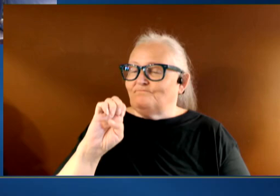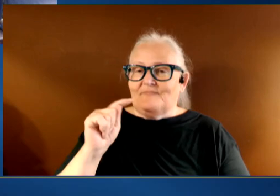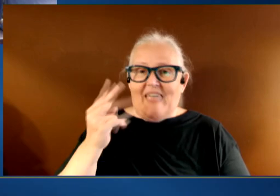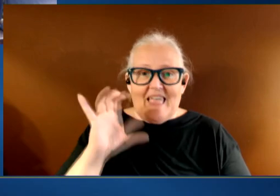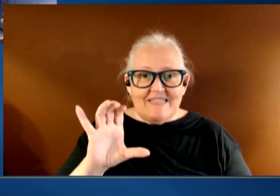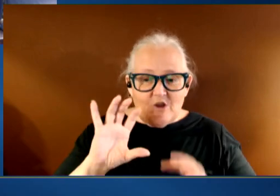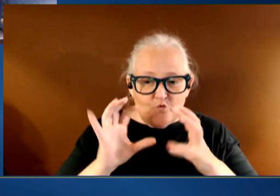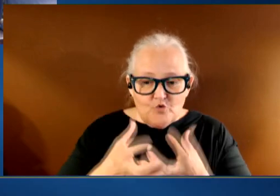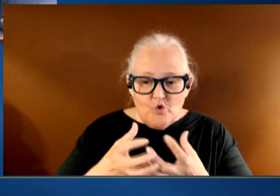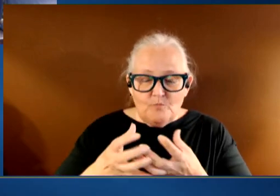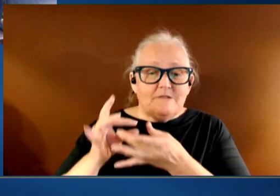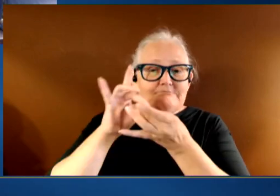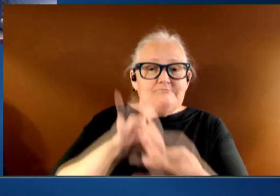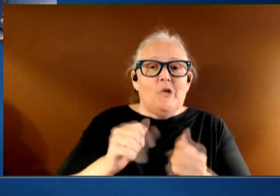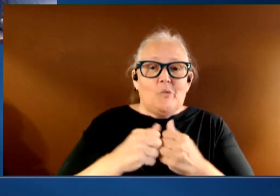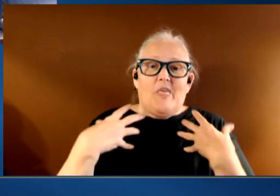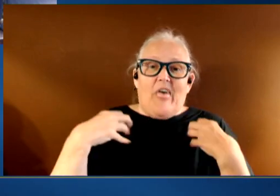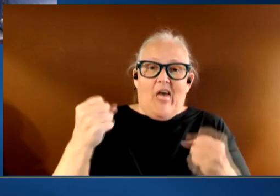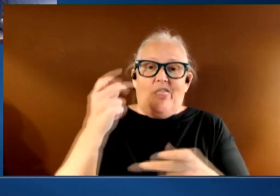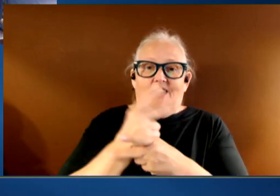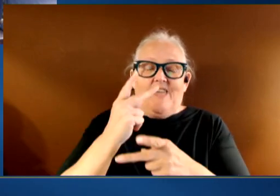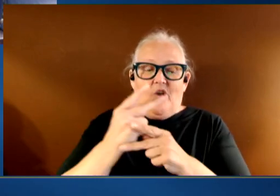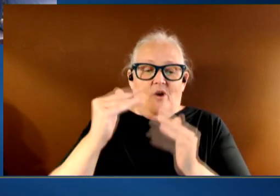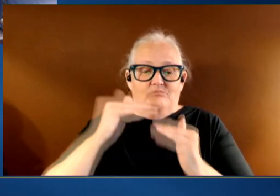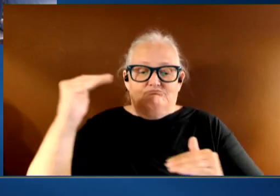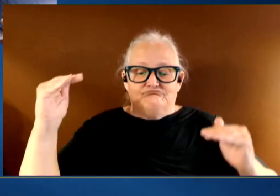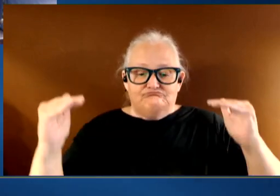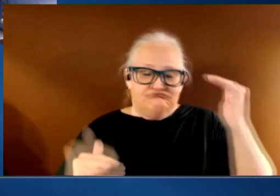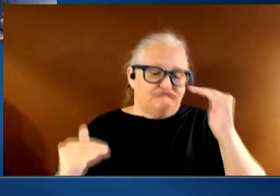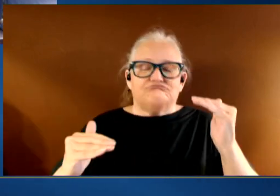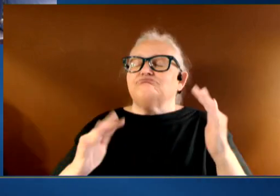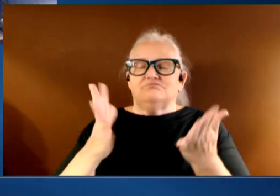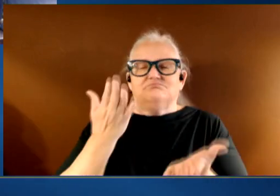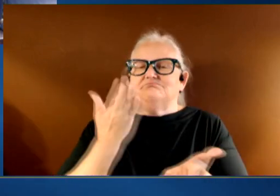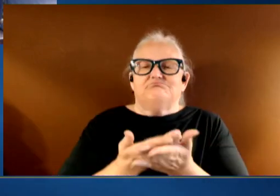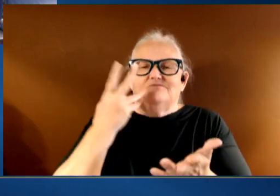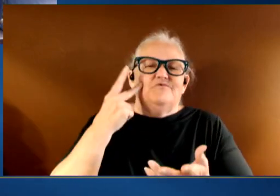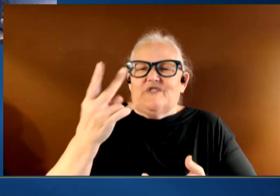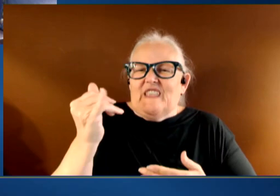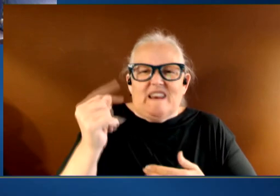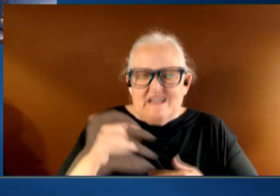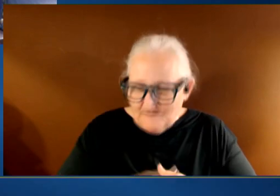disparities in the U.S. is well-documented. The article also states that disparities in funding